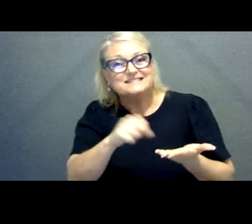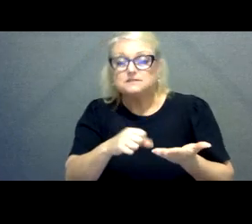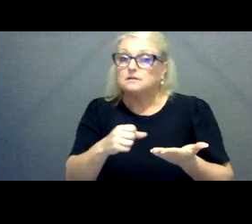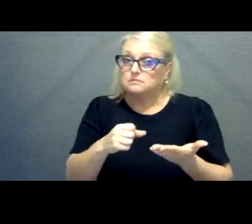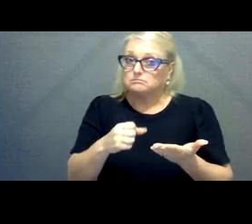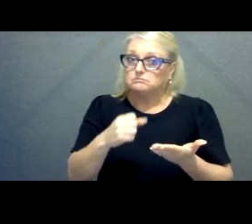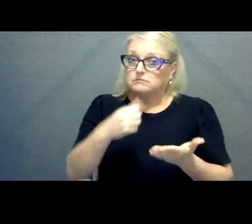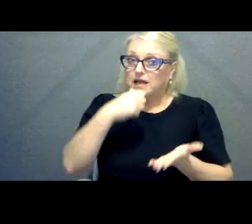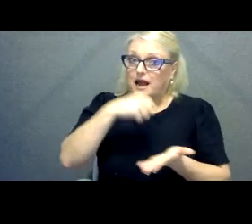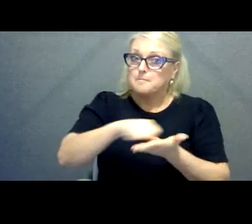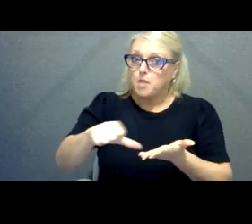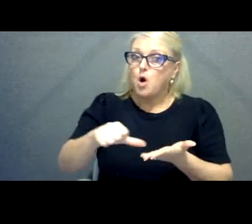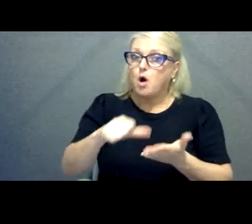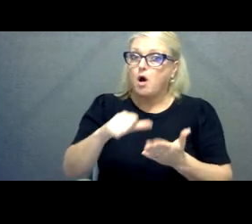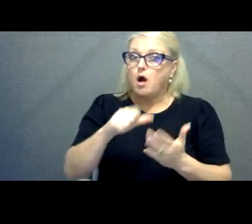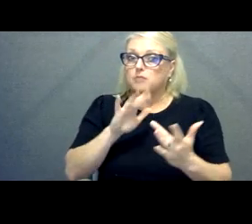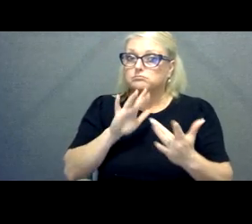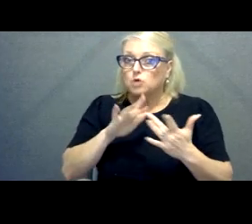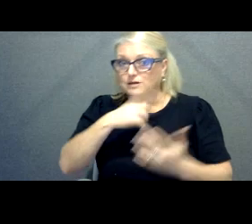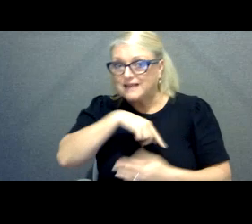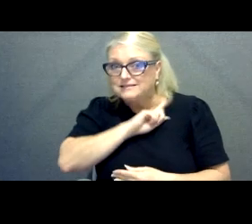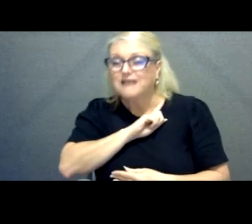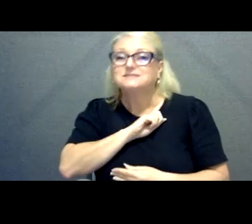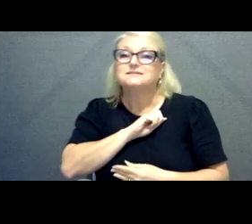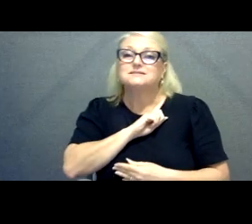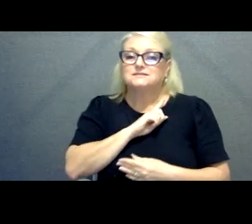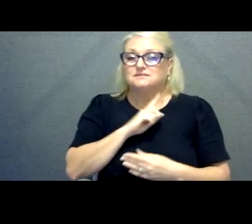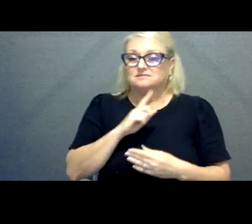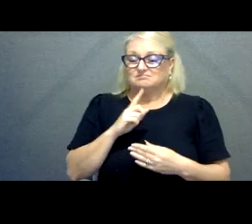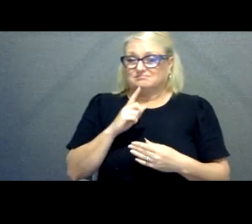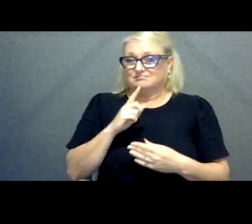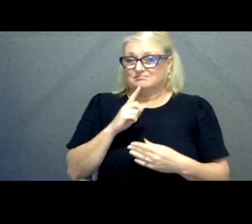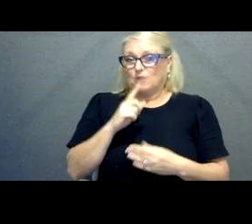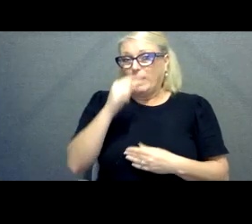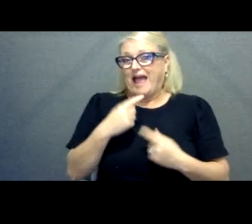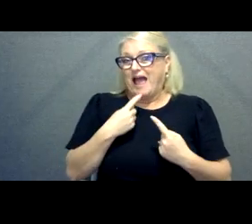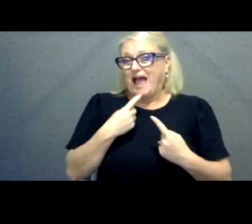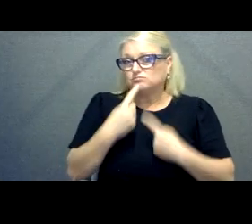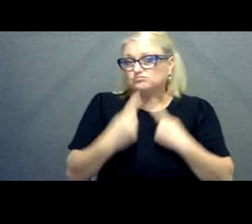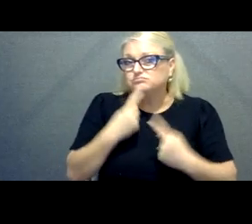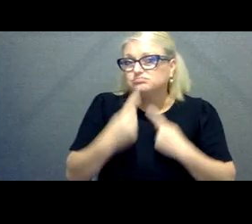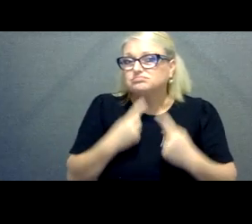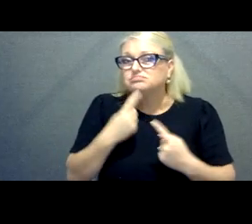website and work out whether that's a matter that that we do give grants of legal assistance for